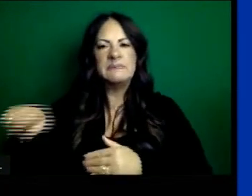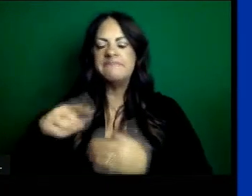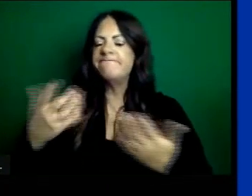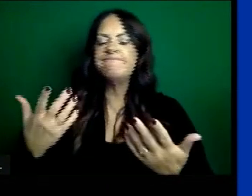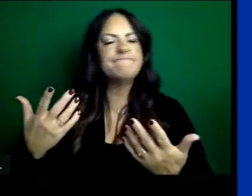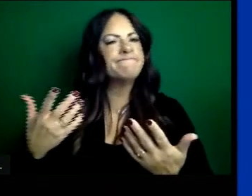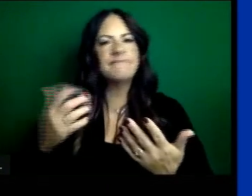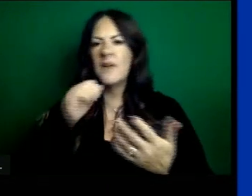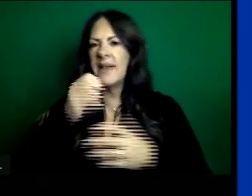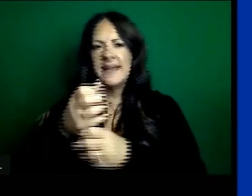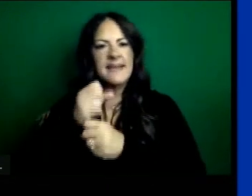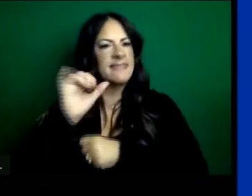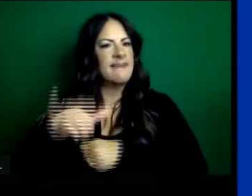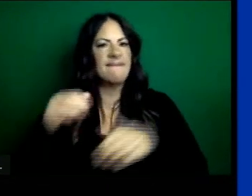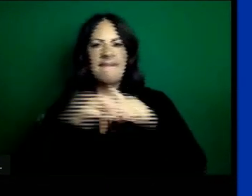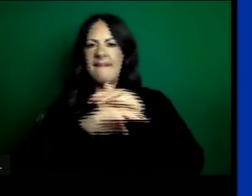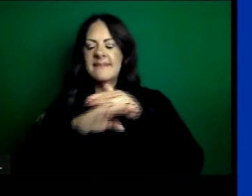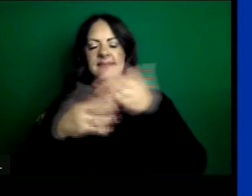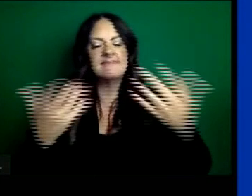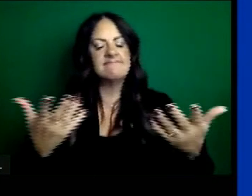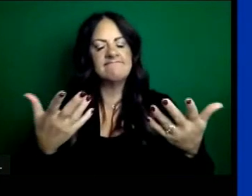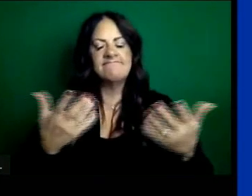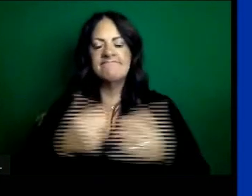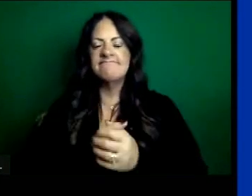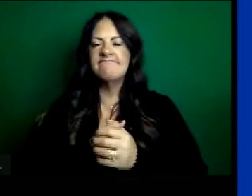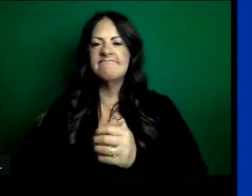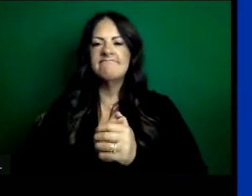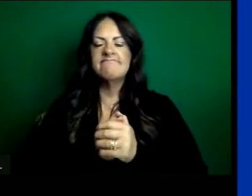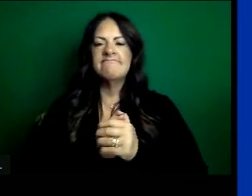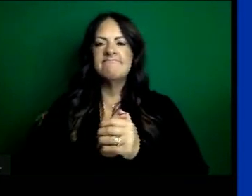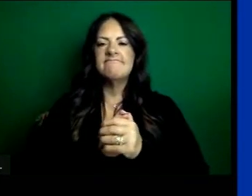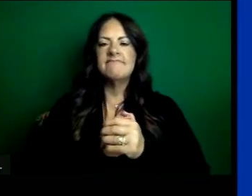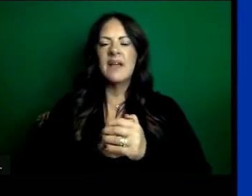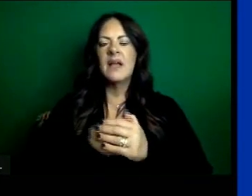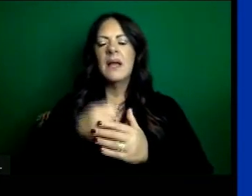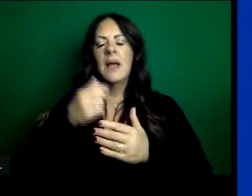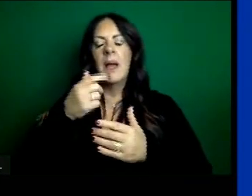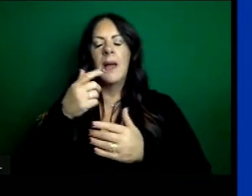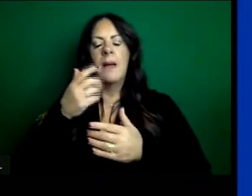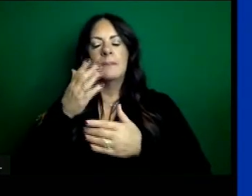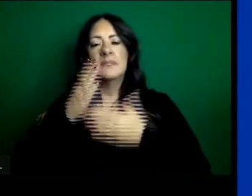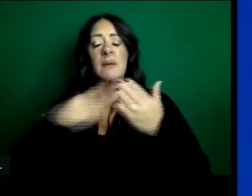FOCUSING ON USE OF TRUSTED MESSENGERS, TRUSTED COMMUNICATE EFFECTIVELY WITH